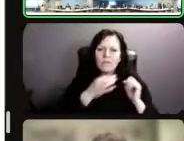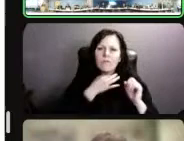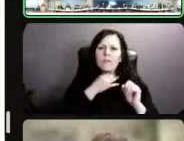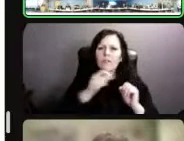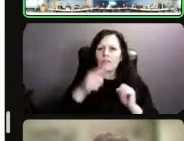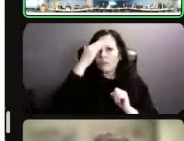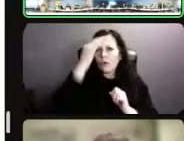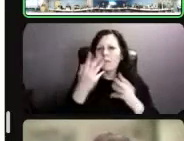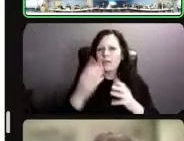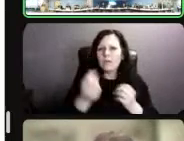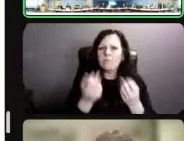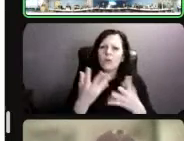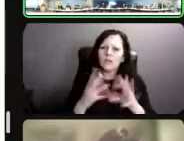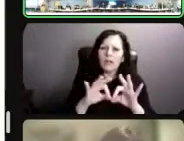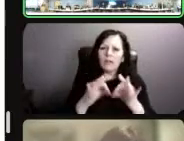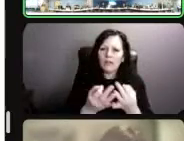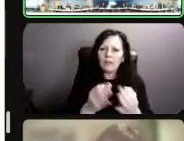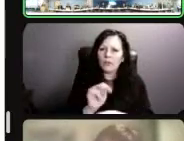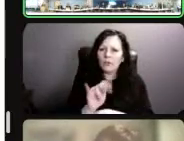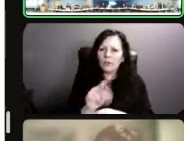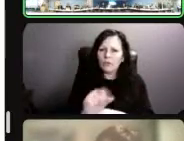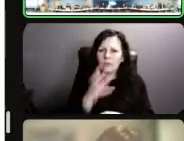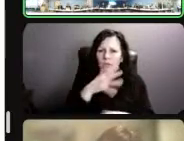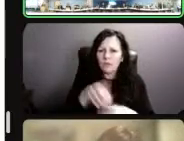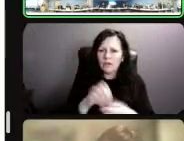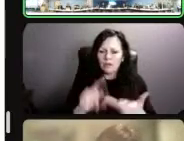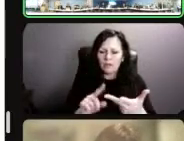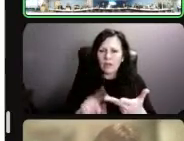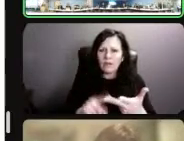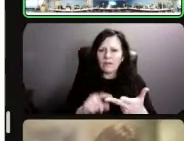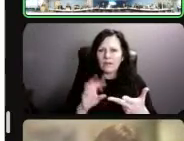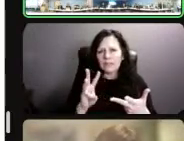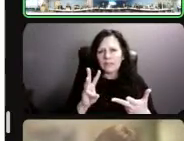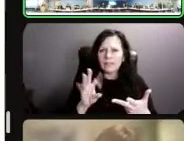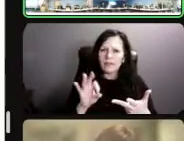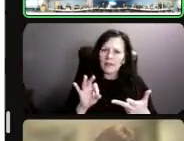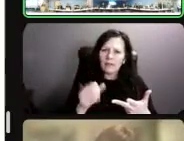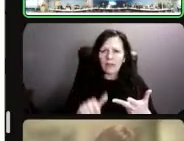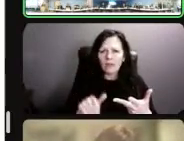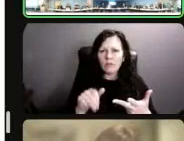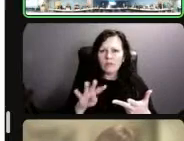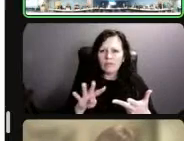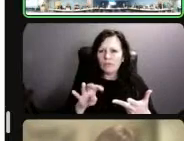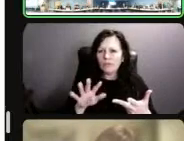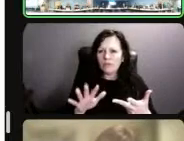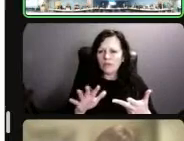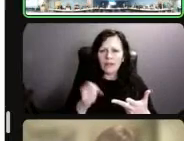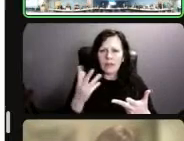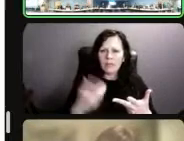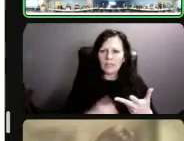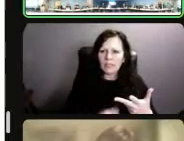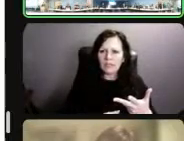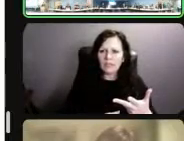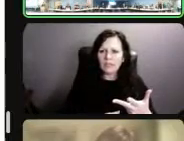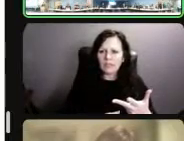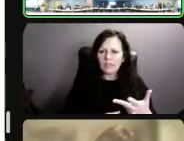SO IF WE'RE GIVEN THE WE